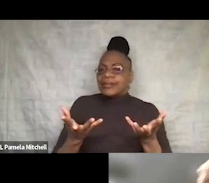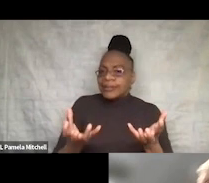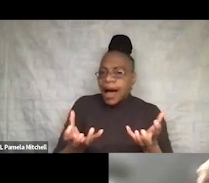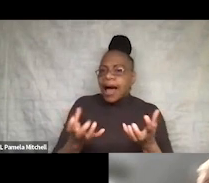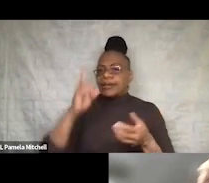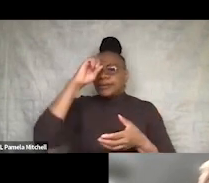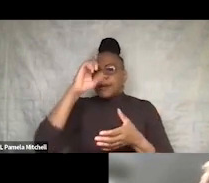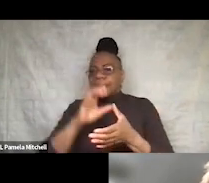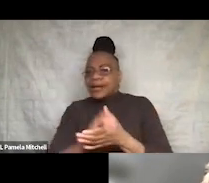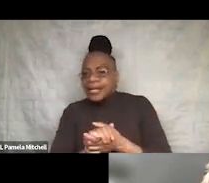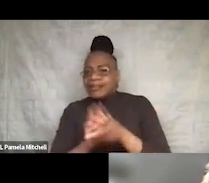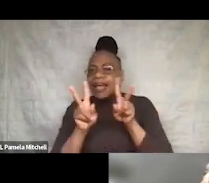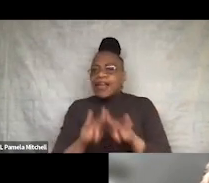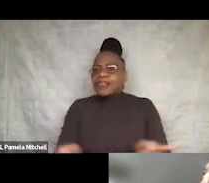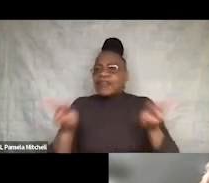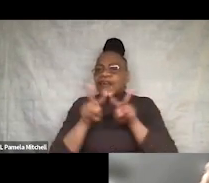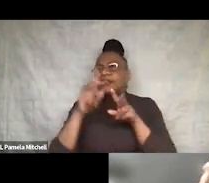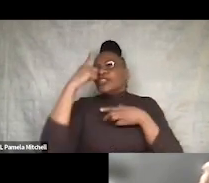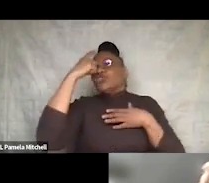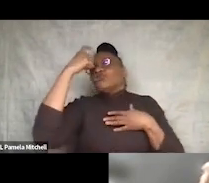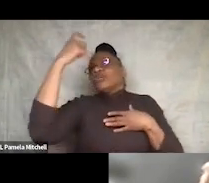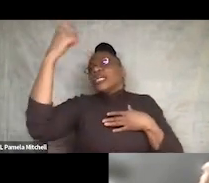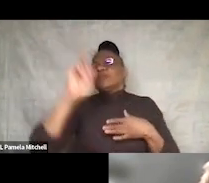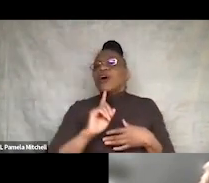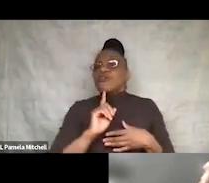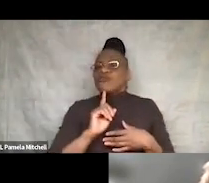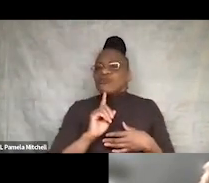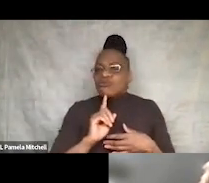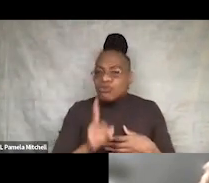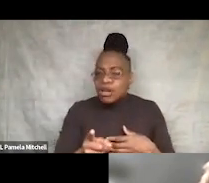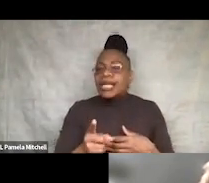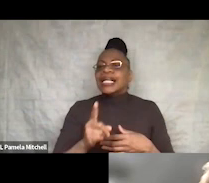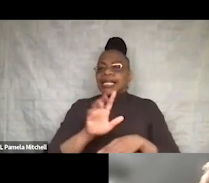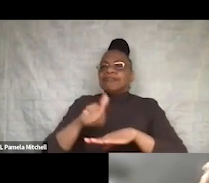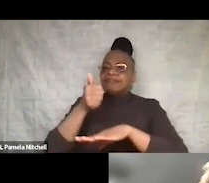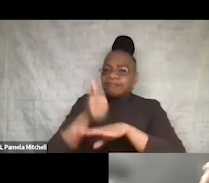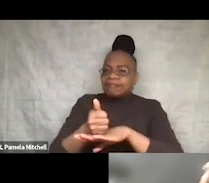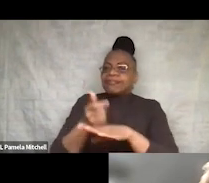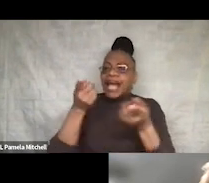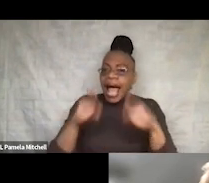dreams are really lifted as well in the process. Next slide.